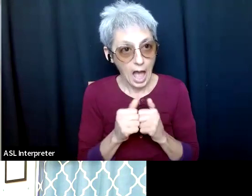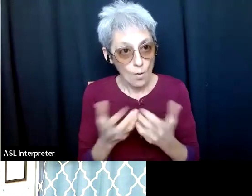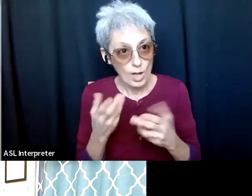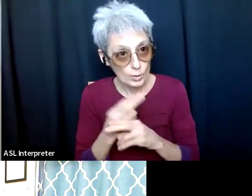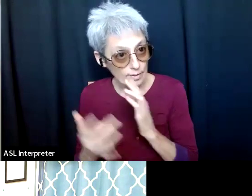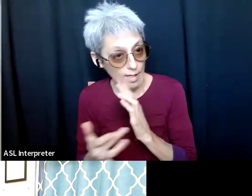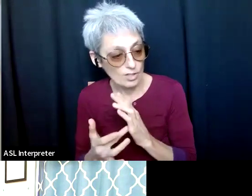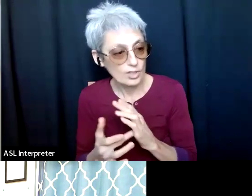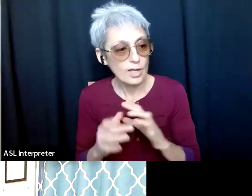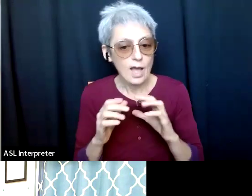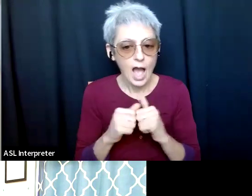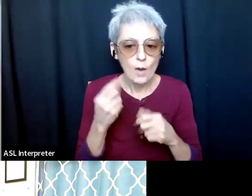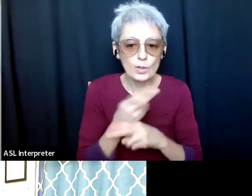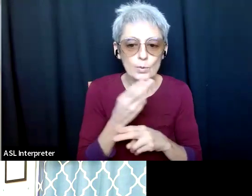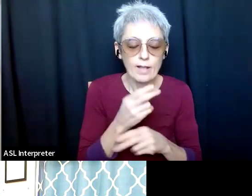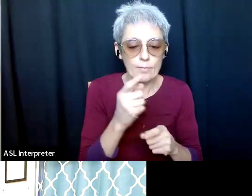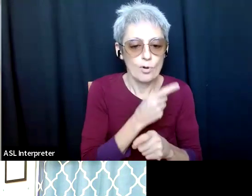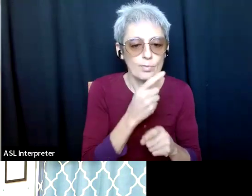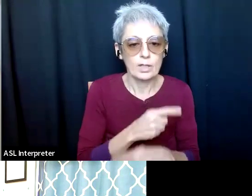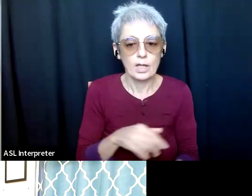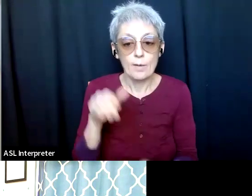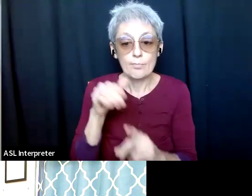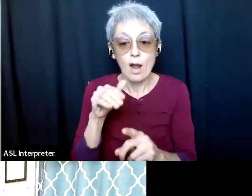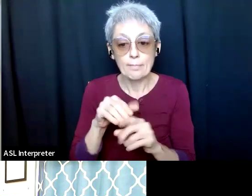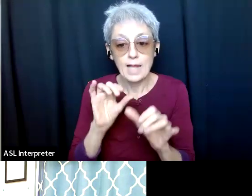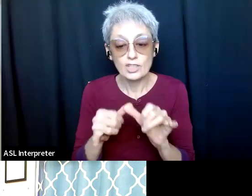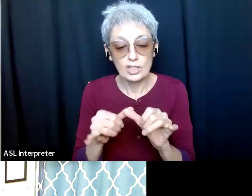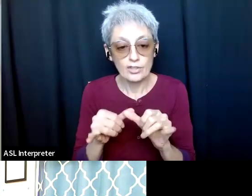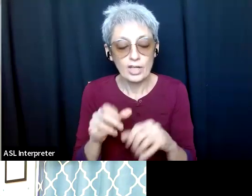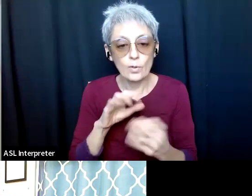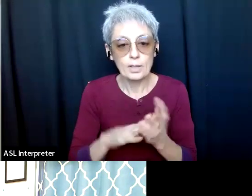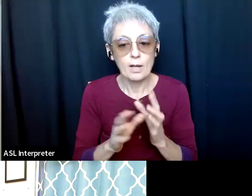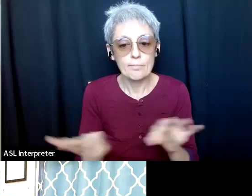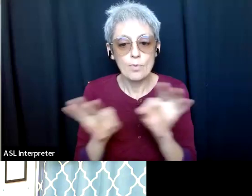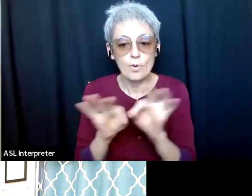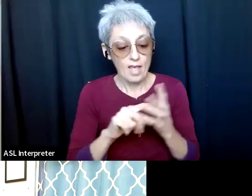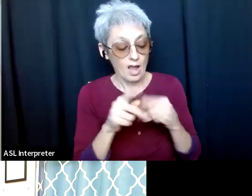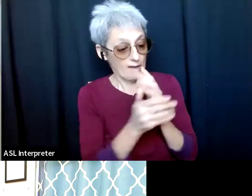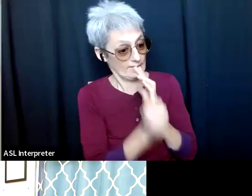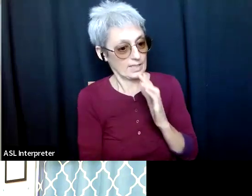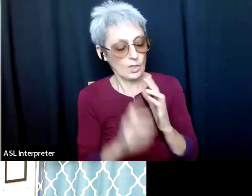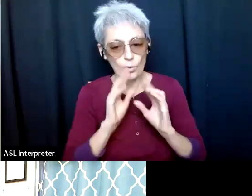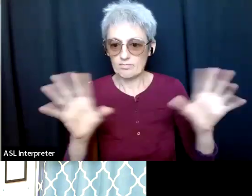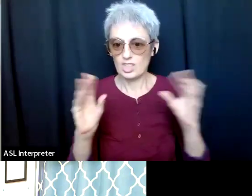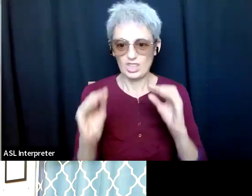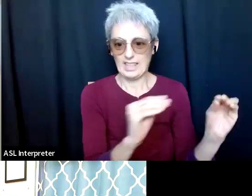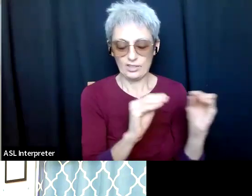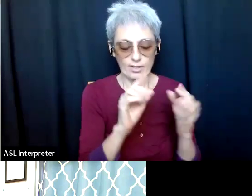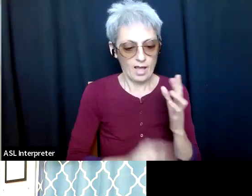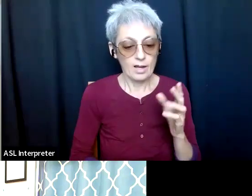OK, I don't currently see any more questions. I'm drawing out the sentence to give anybody